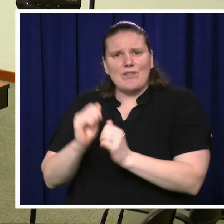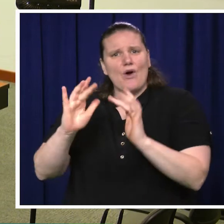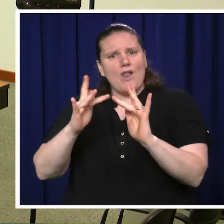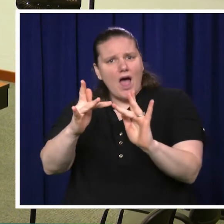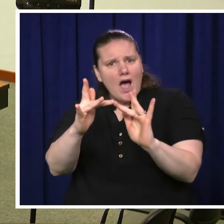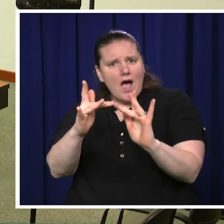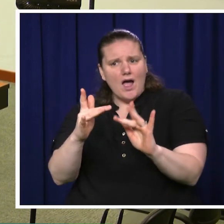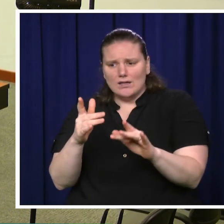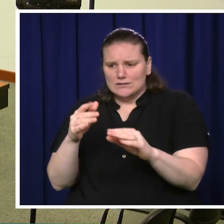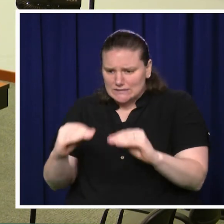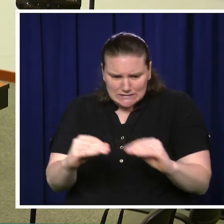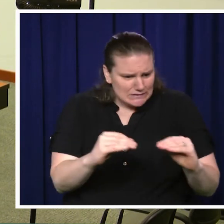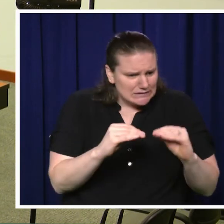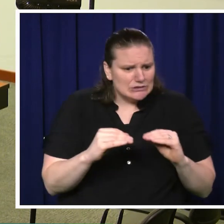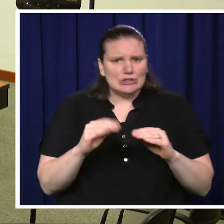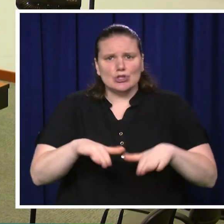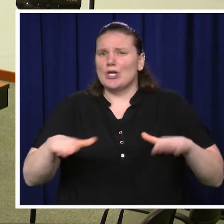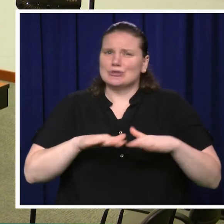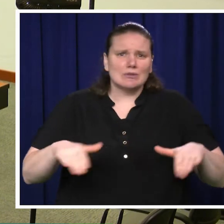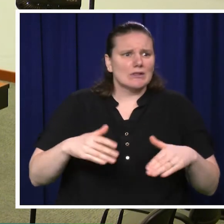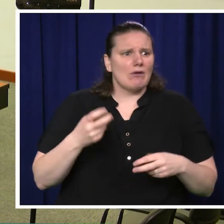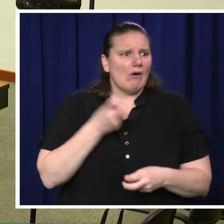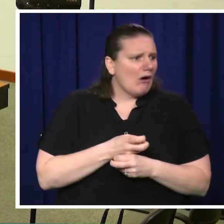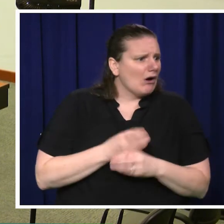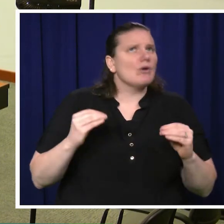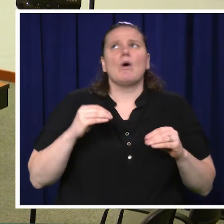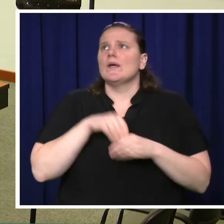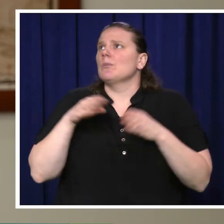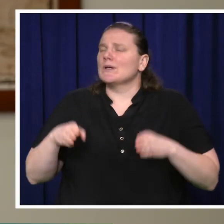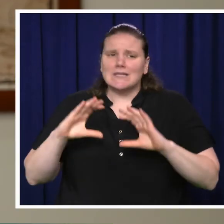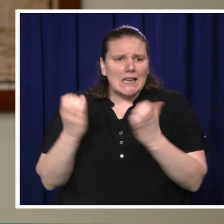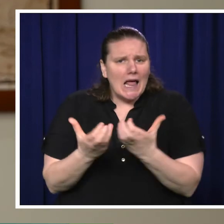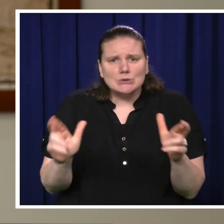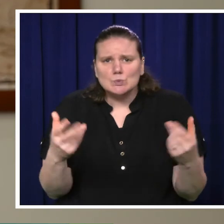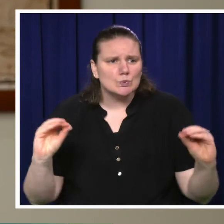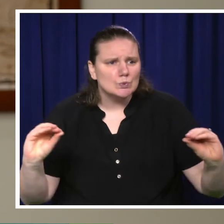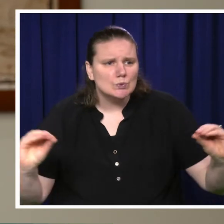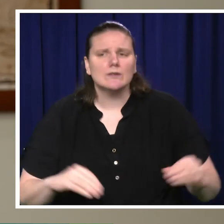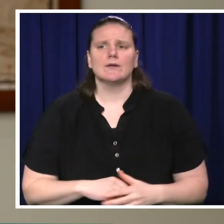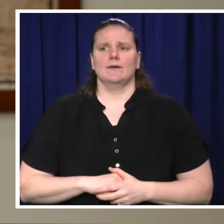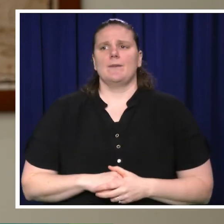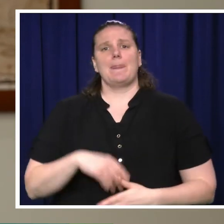They've struggled teaching their children with online format, and children have also struggled with no in-person classes.